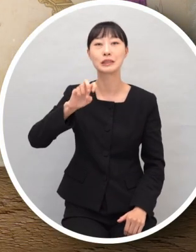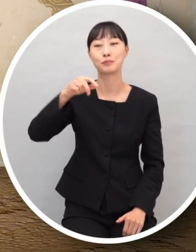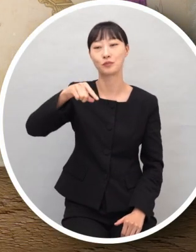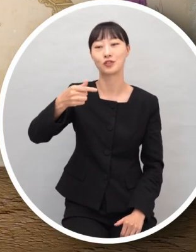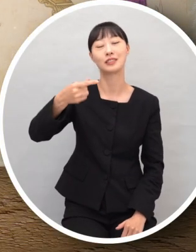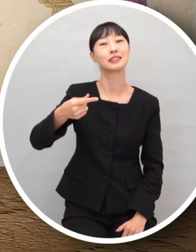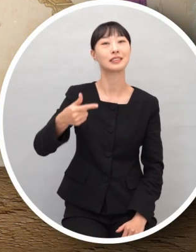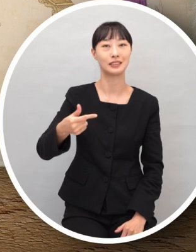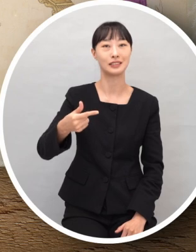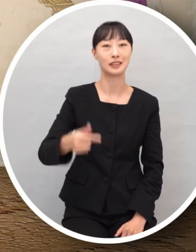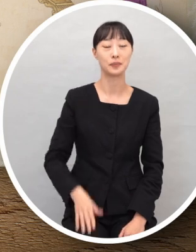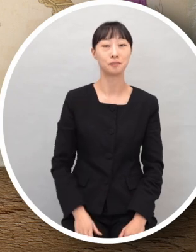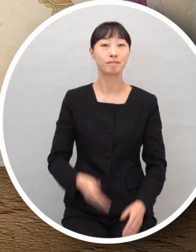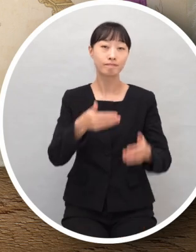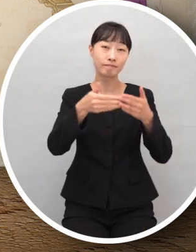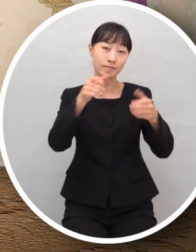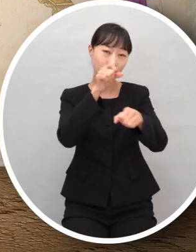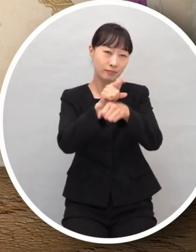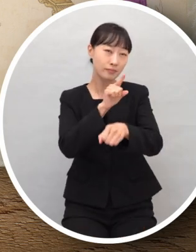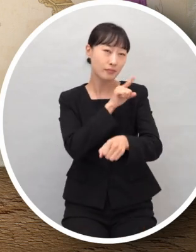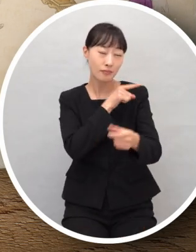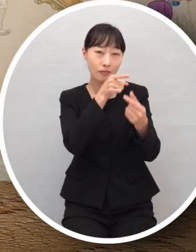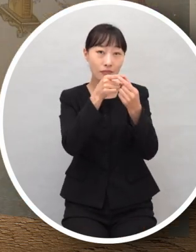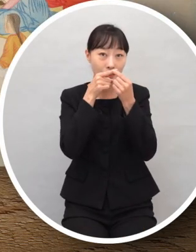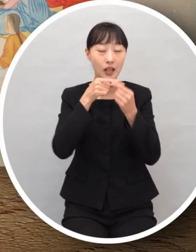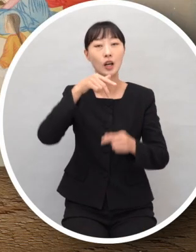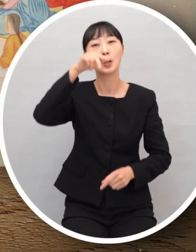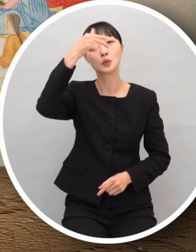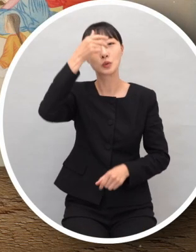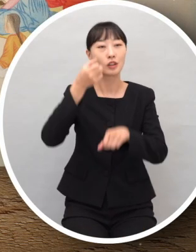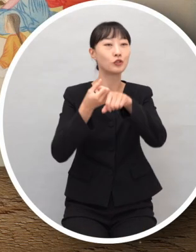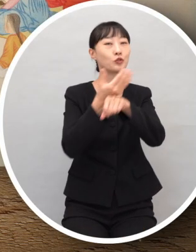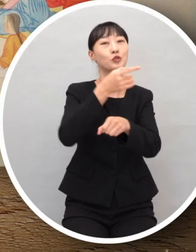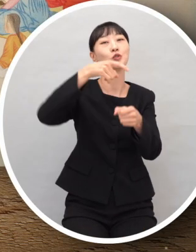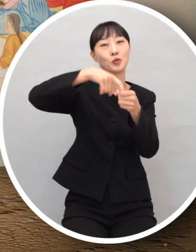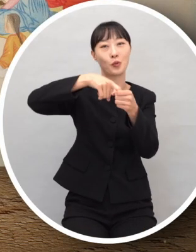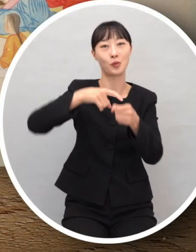The most notable feature of Kim's paintings was that they were called "Korean export genre paintings(수출풍속화)."